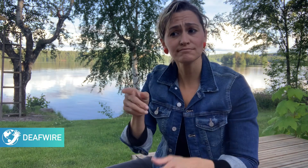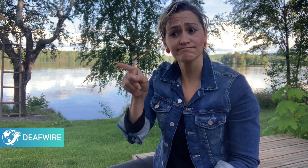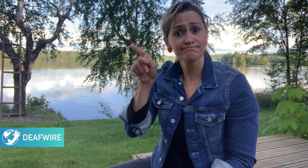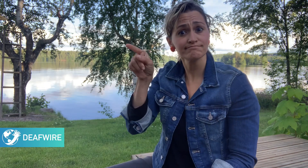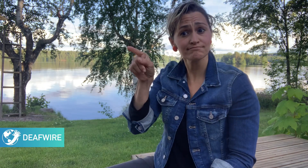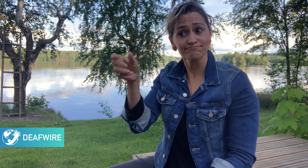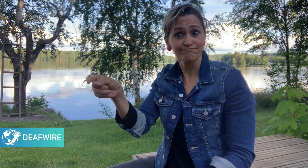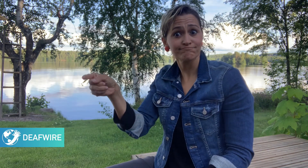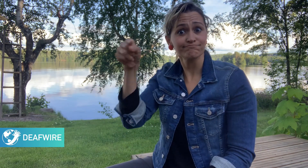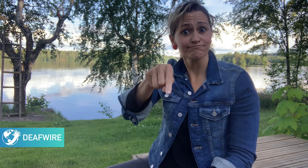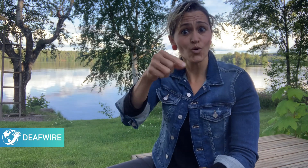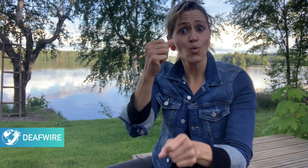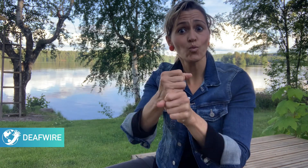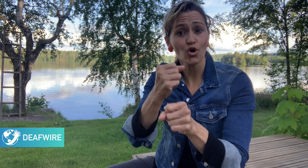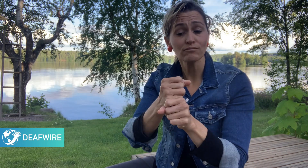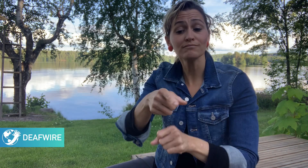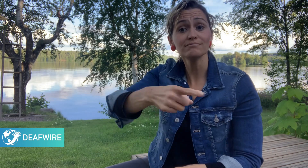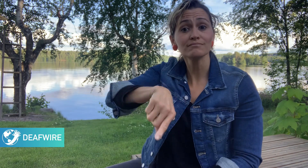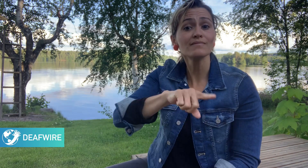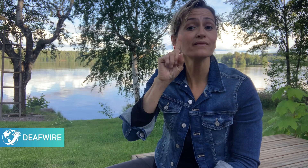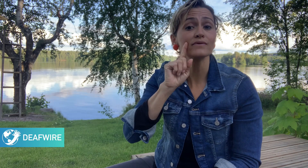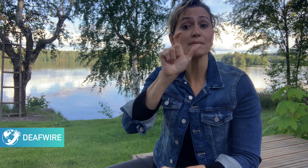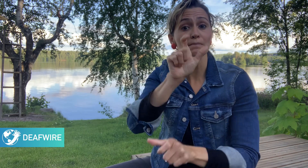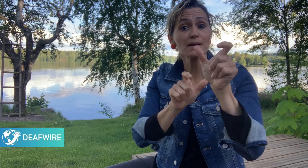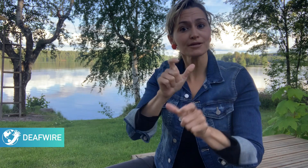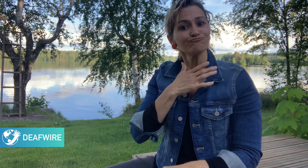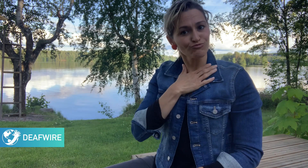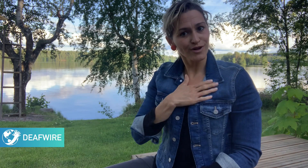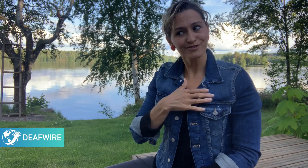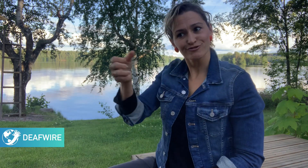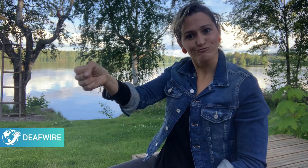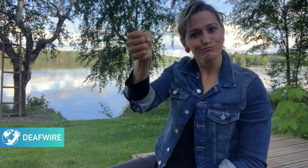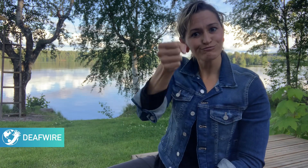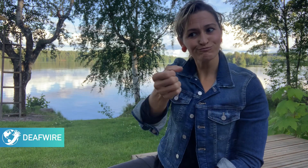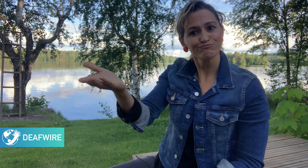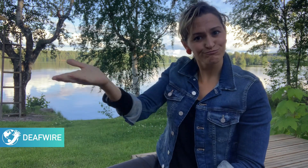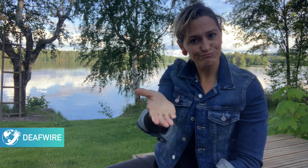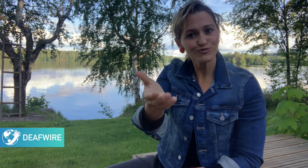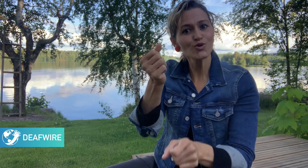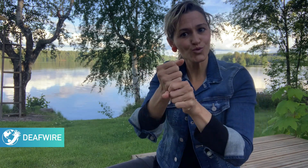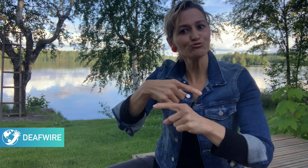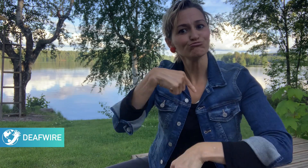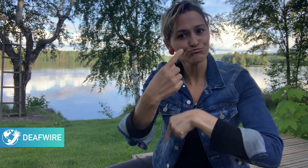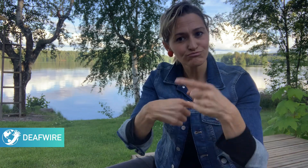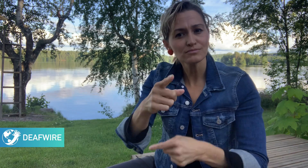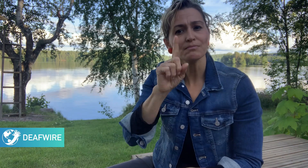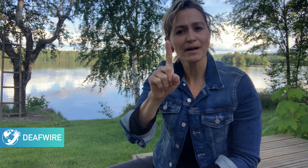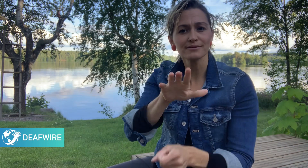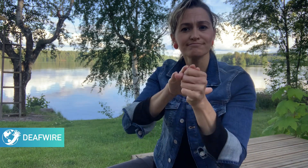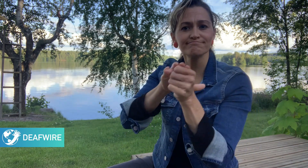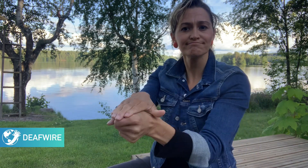with racism while employed by Deaf people.